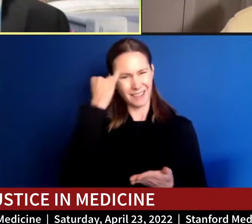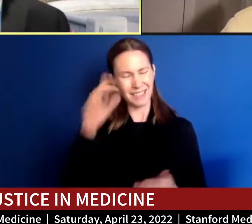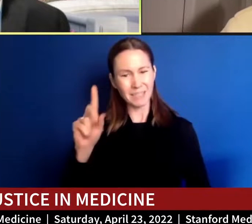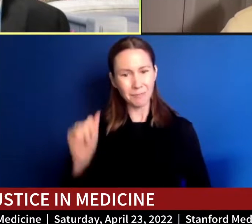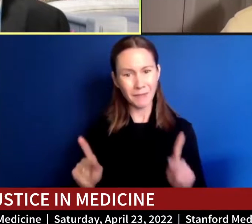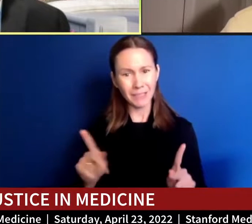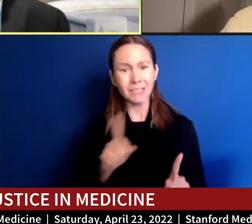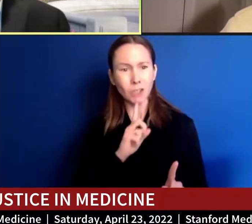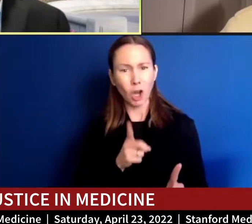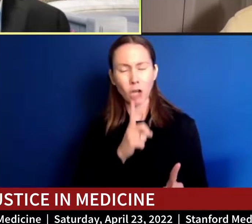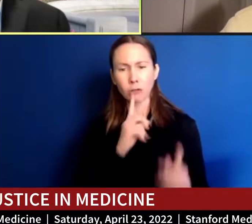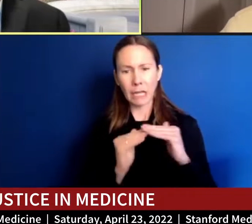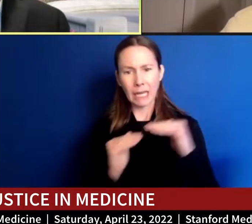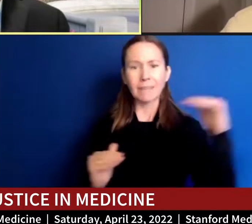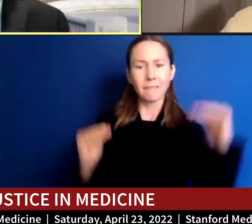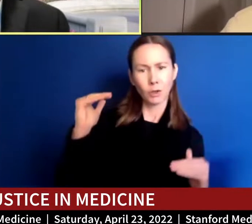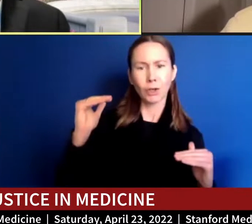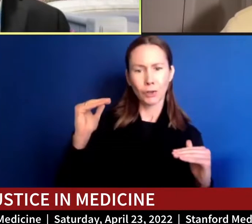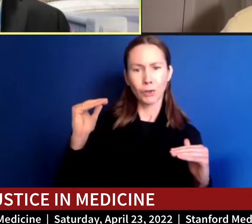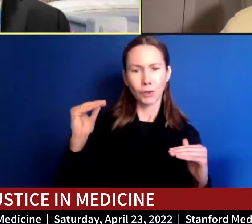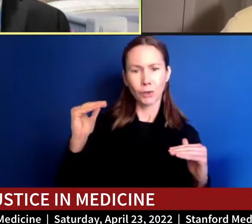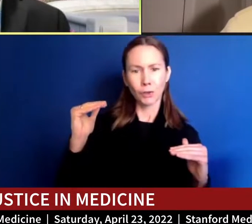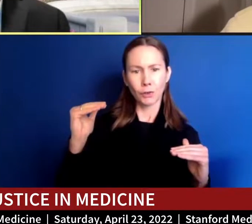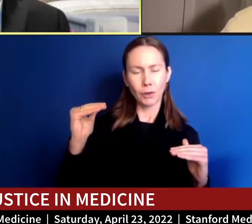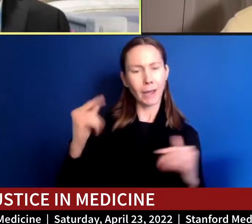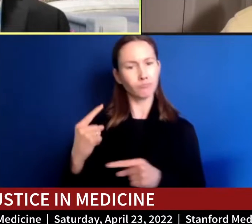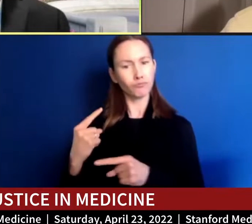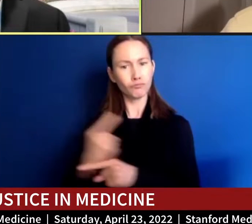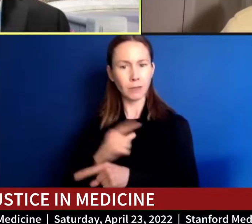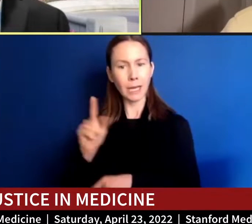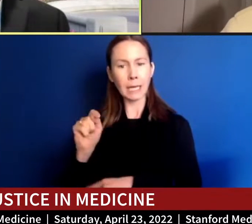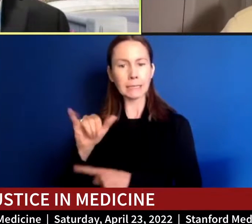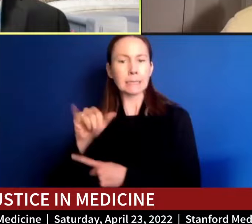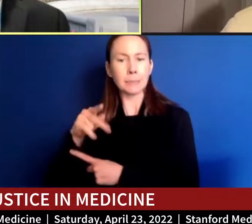that typical abilities are superior, you know, that we require fixing,